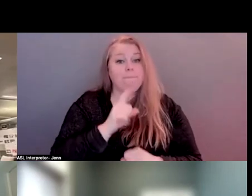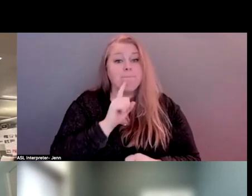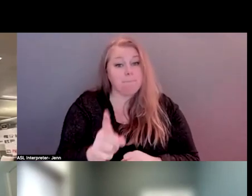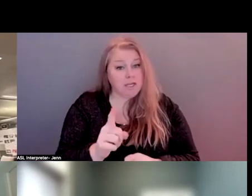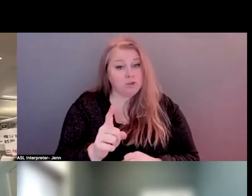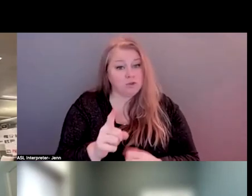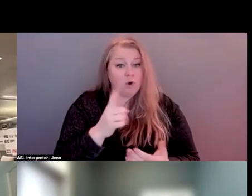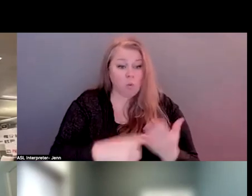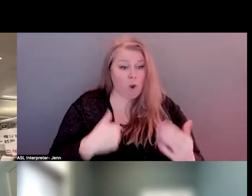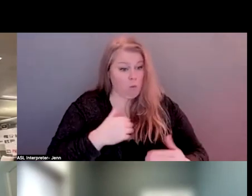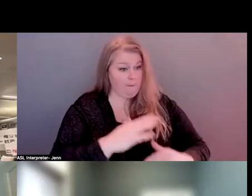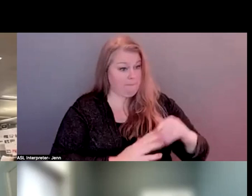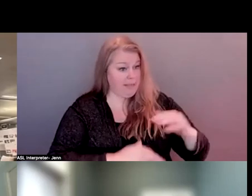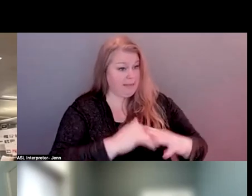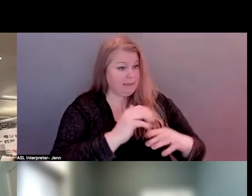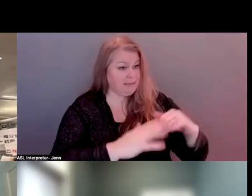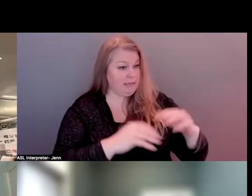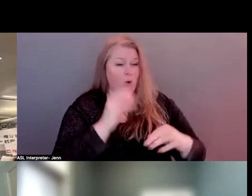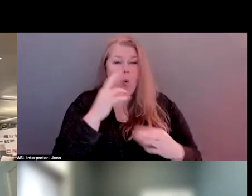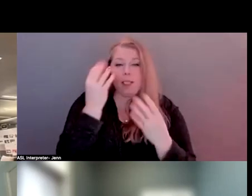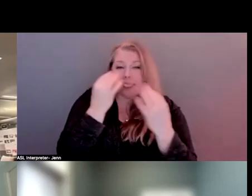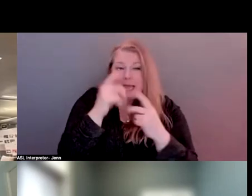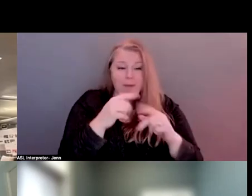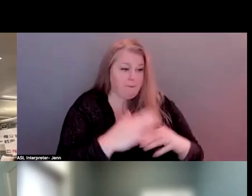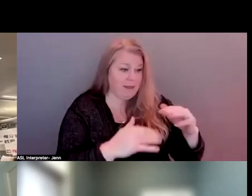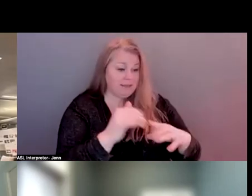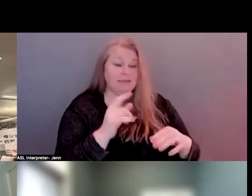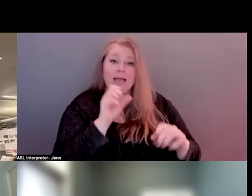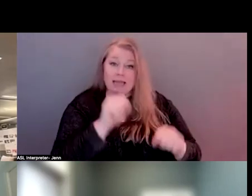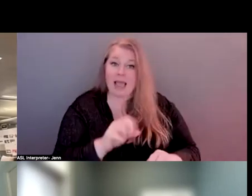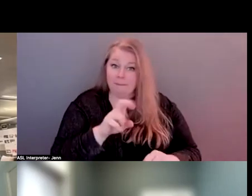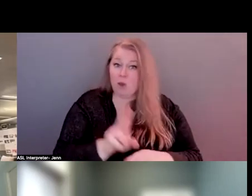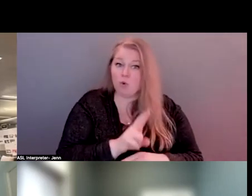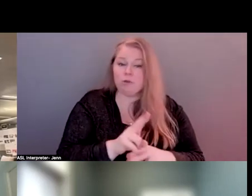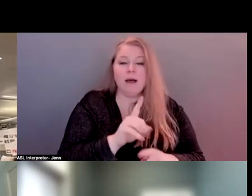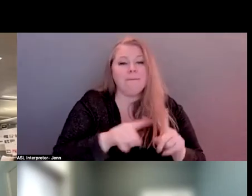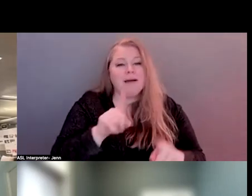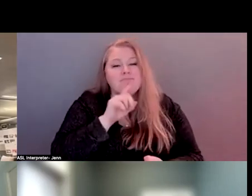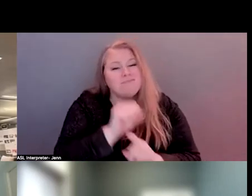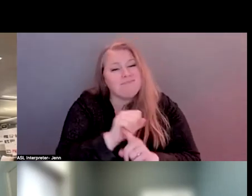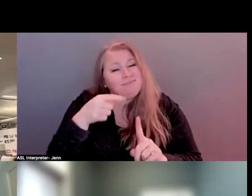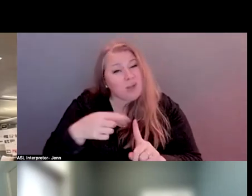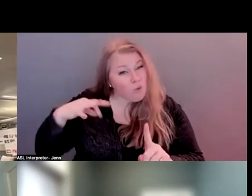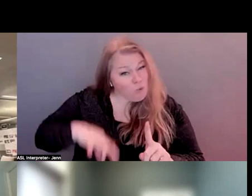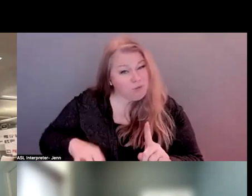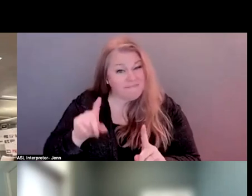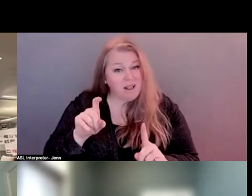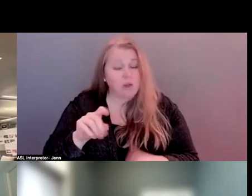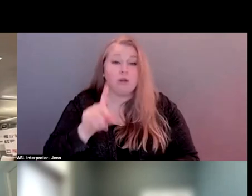building and thinking about building is usable, but is it useful? I mean really, do we have a need for what